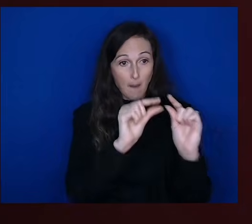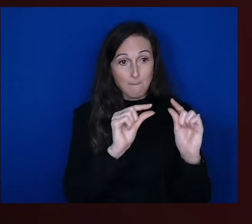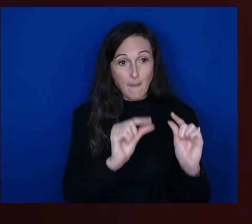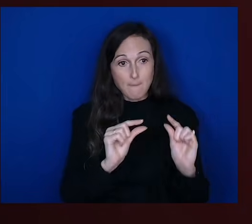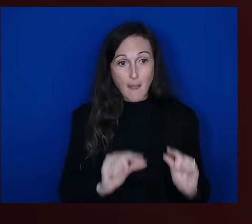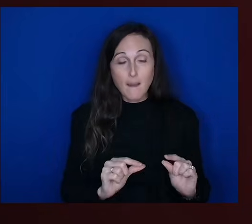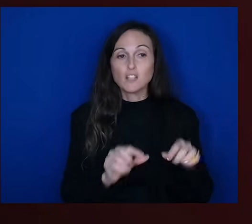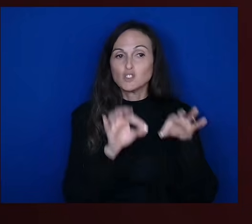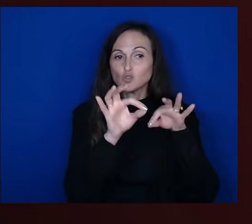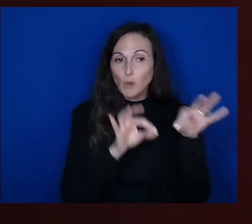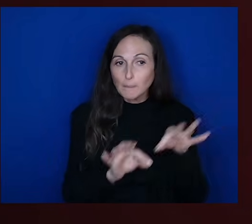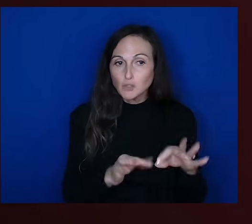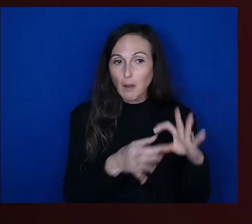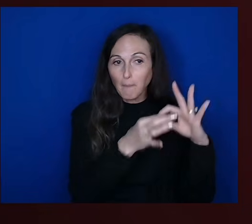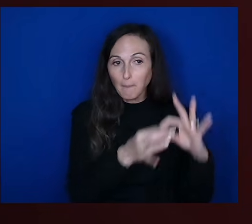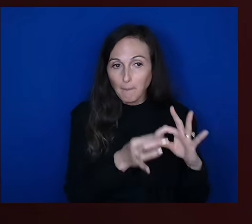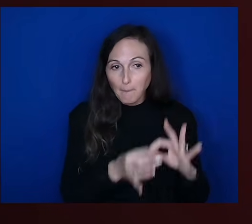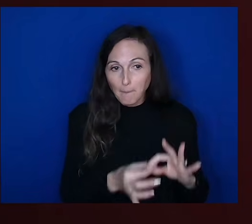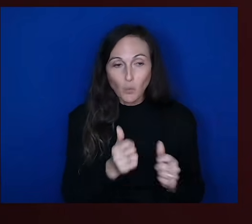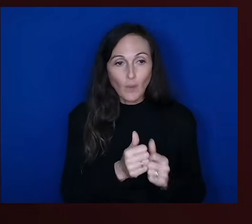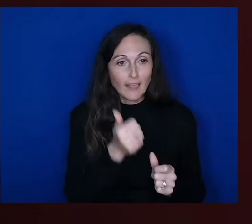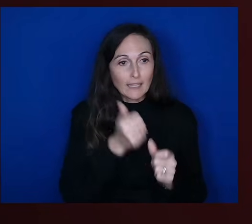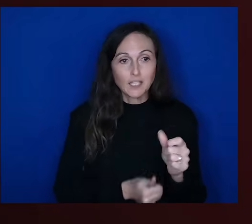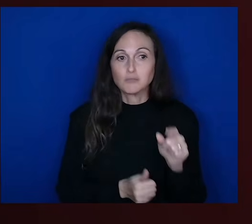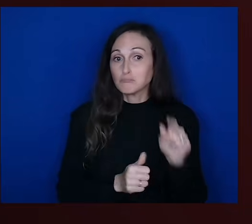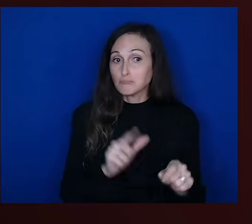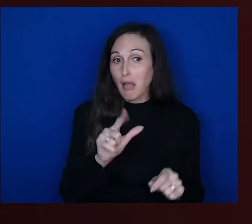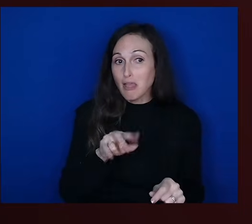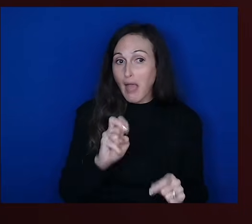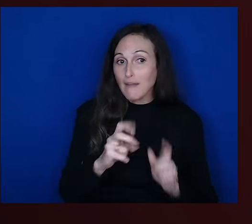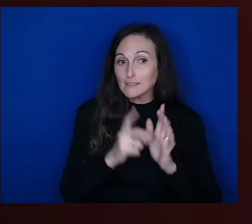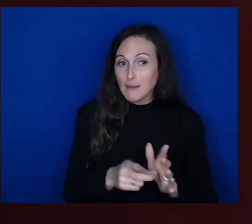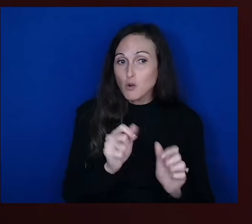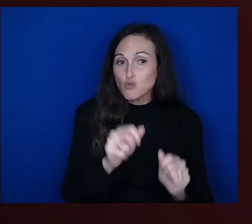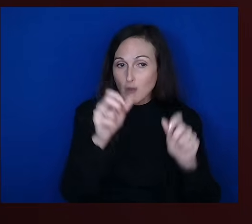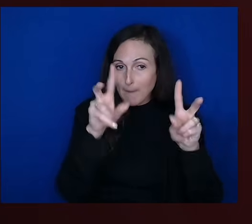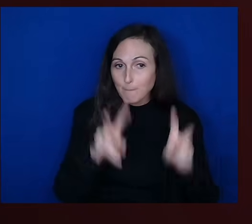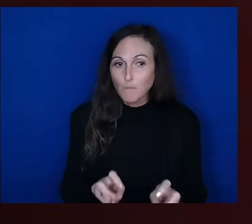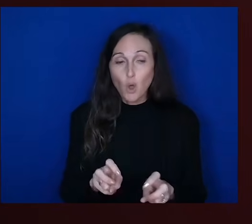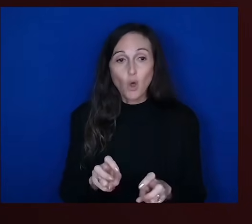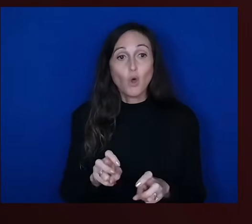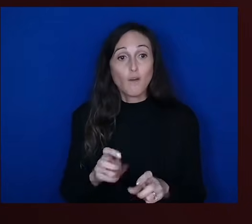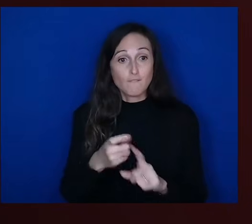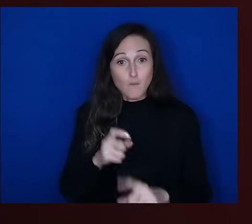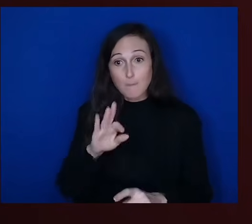and this is a live demo that you can pull down, build and run yourself to see how that works.